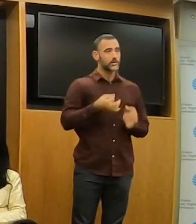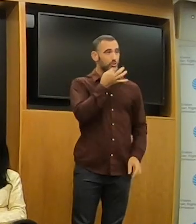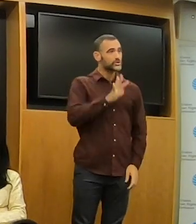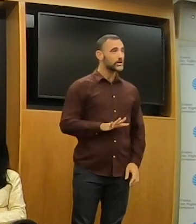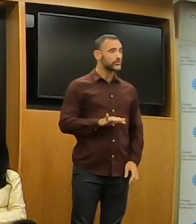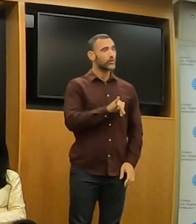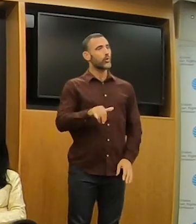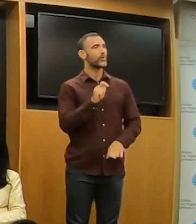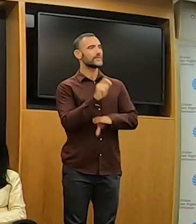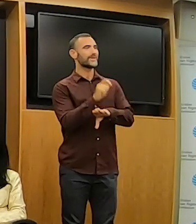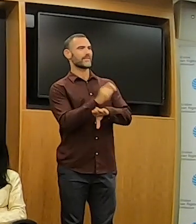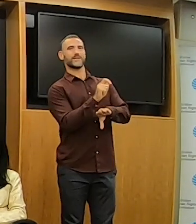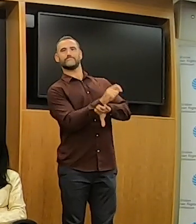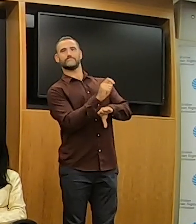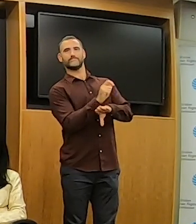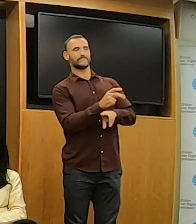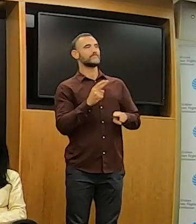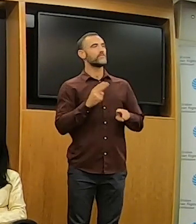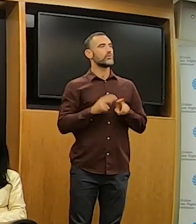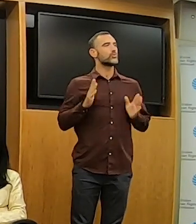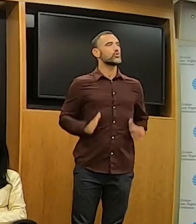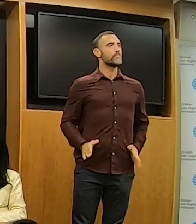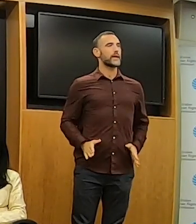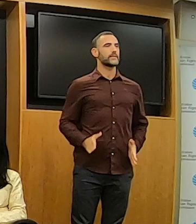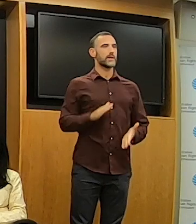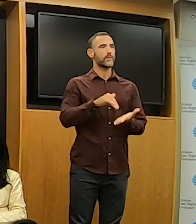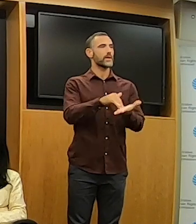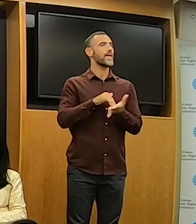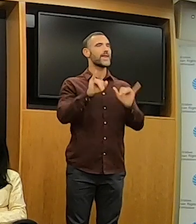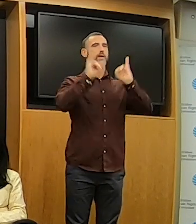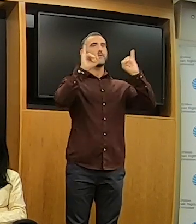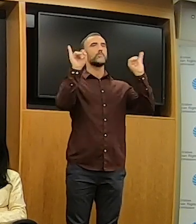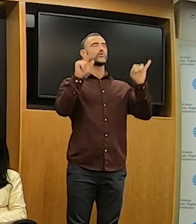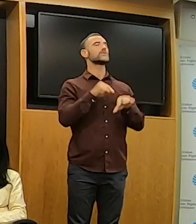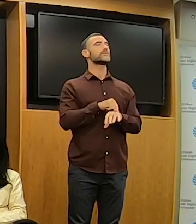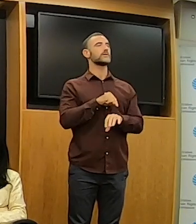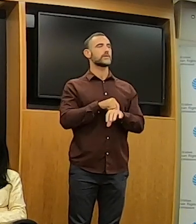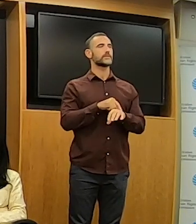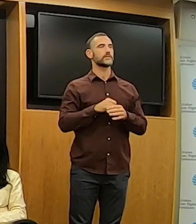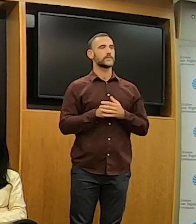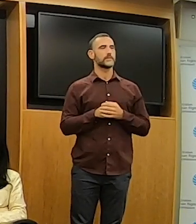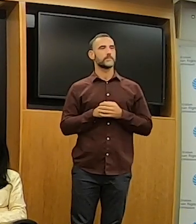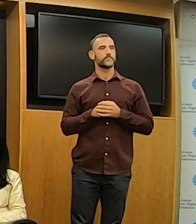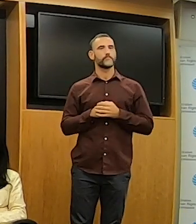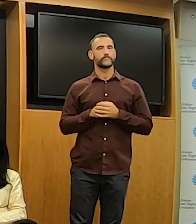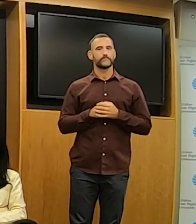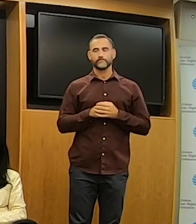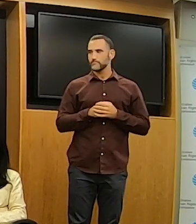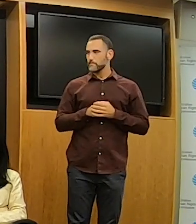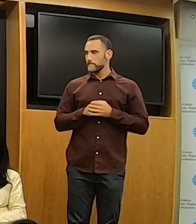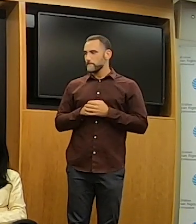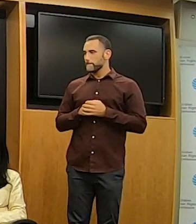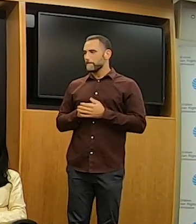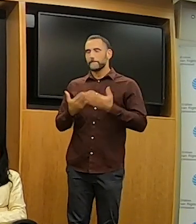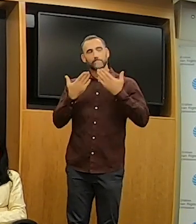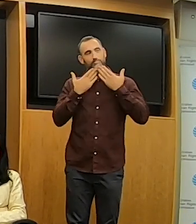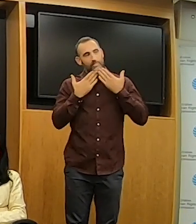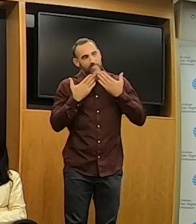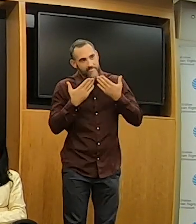with disabilities in humanitarian emergencies. They've graciously agreed to being interrogated by me